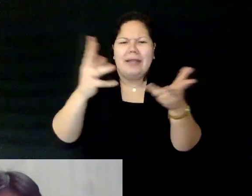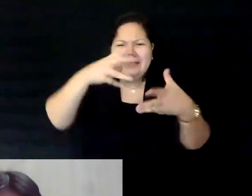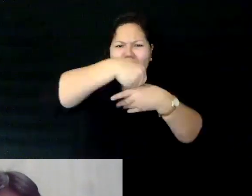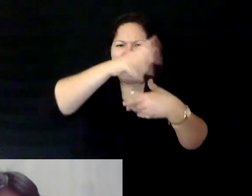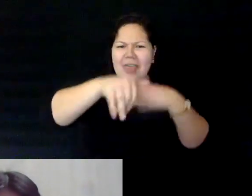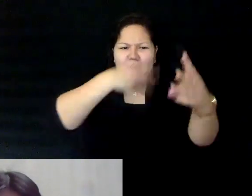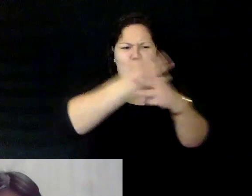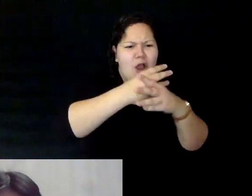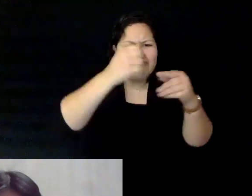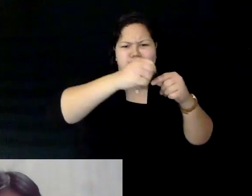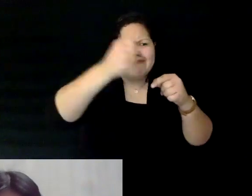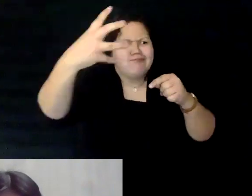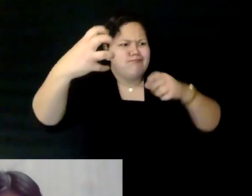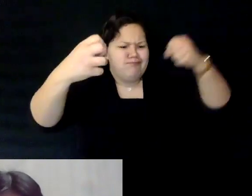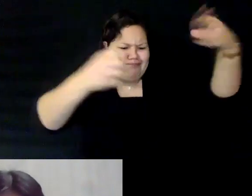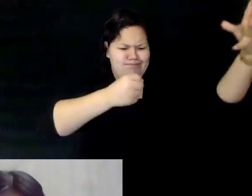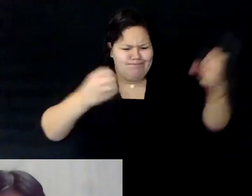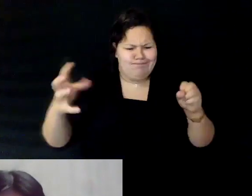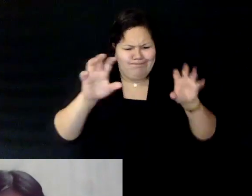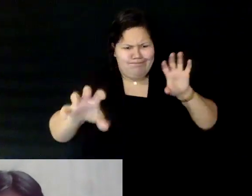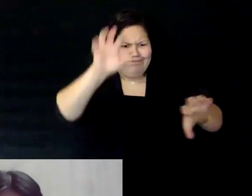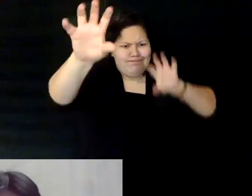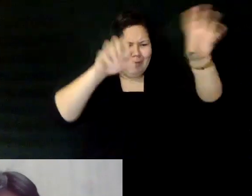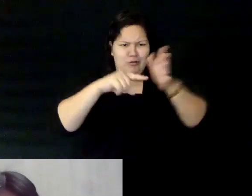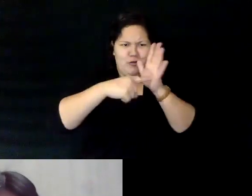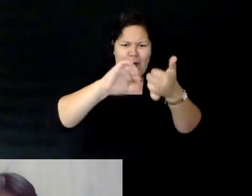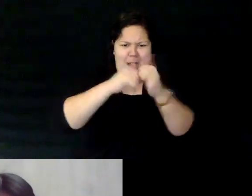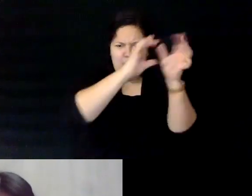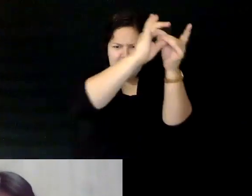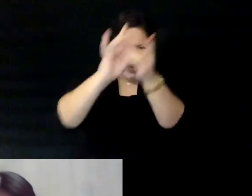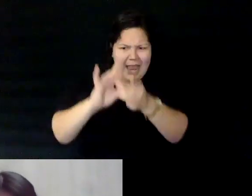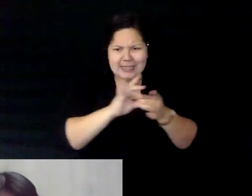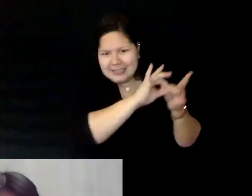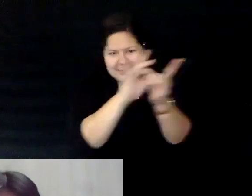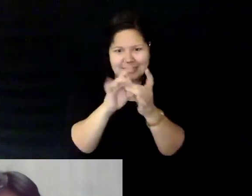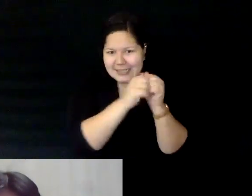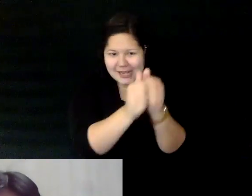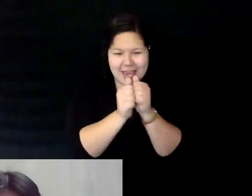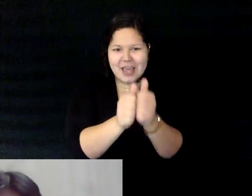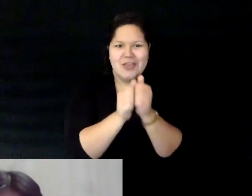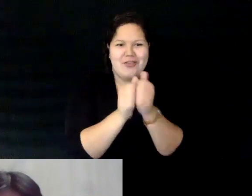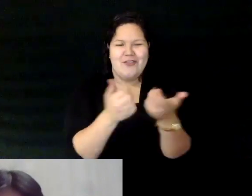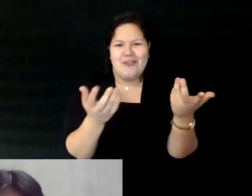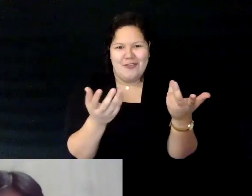And then "cyber world", and then "union", and then we're finding connections between the two. So we